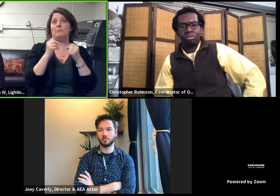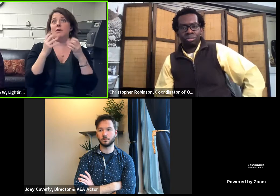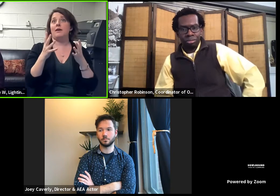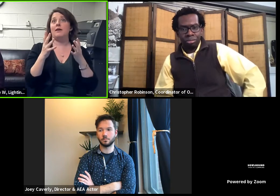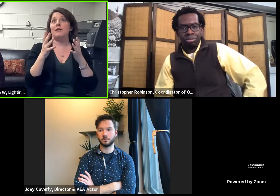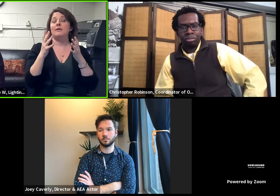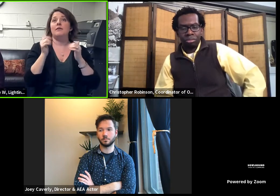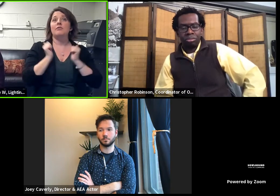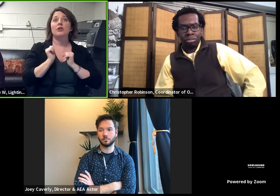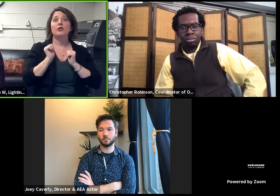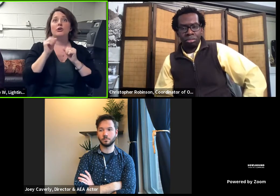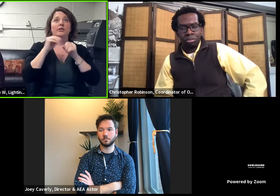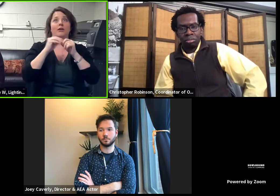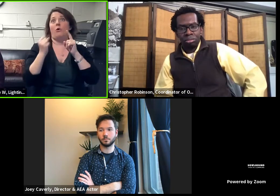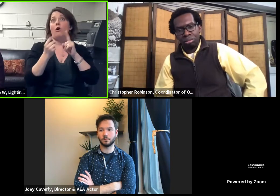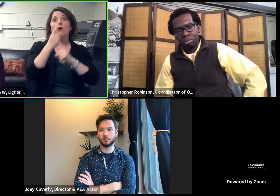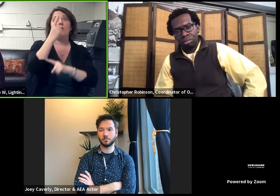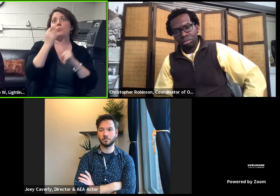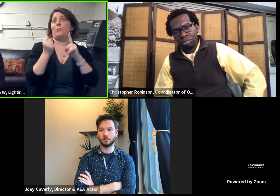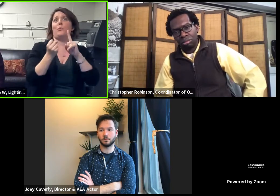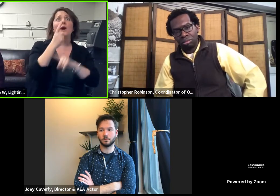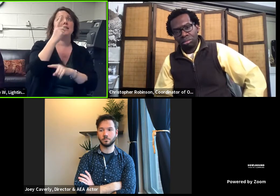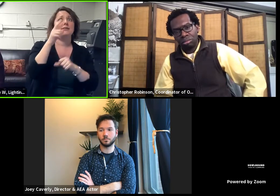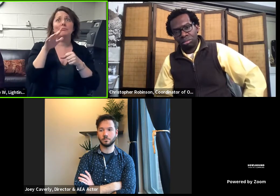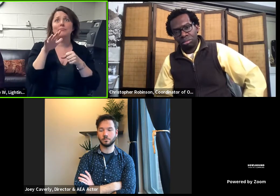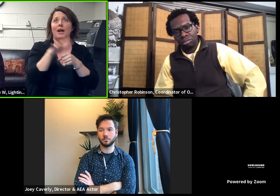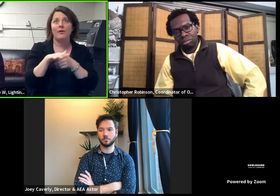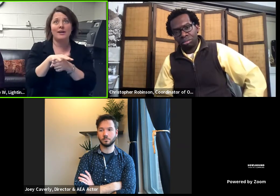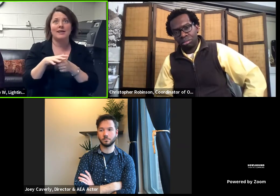And then having to work with a community,